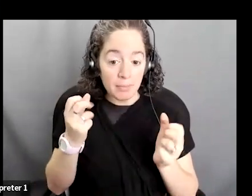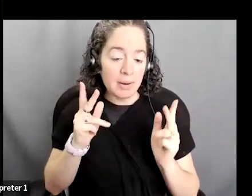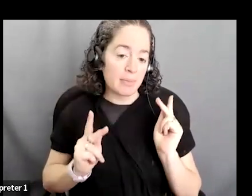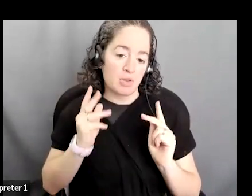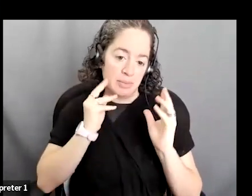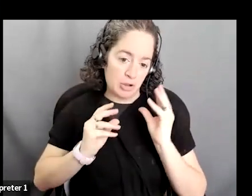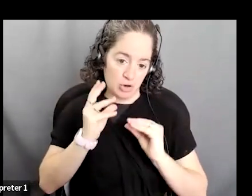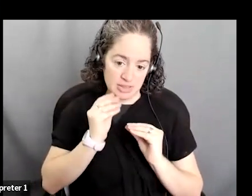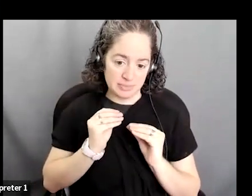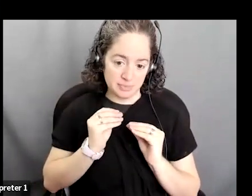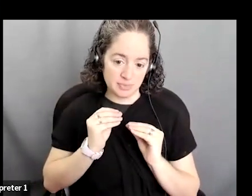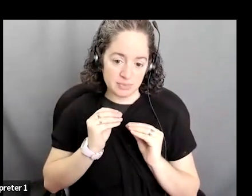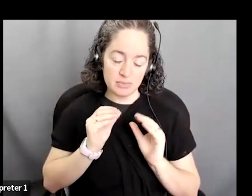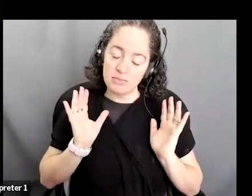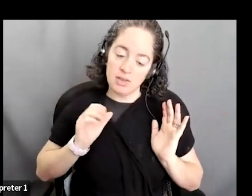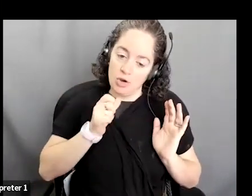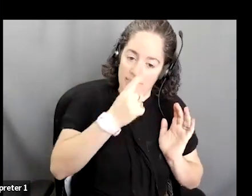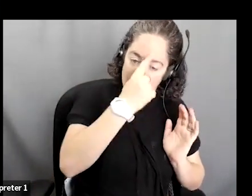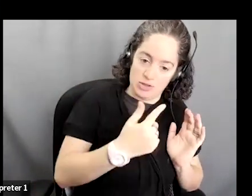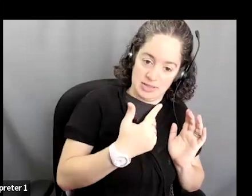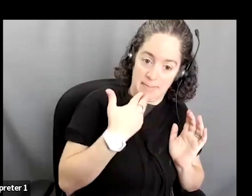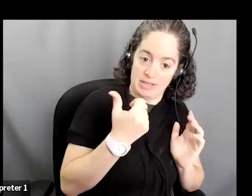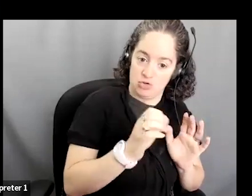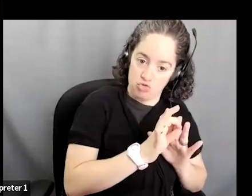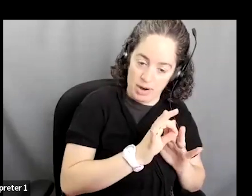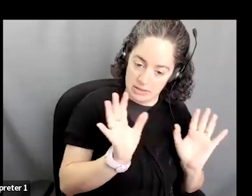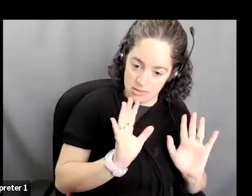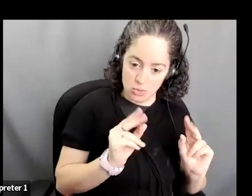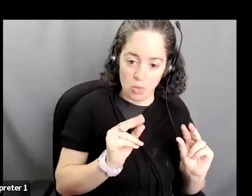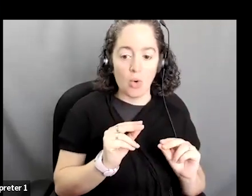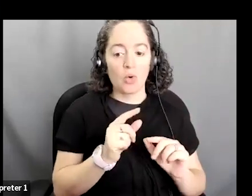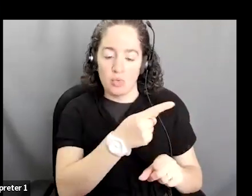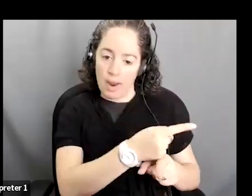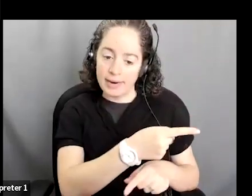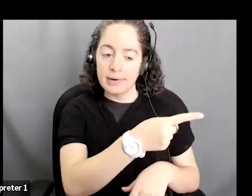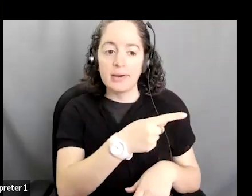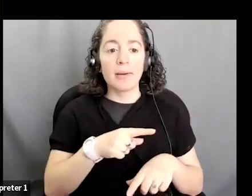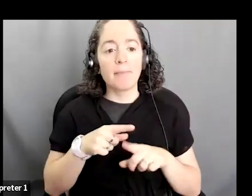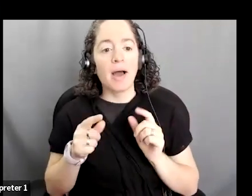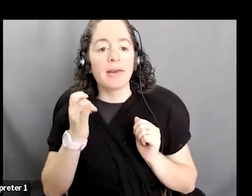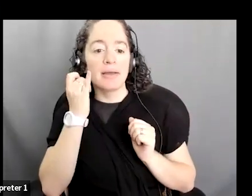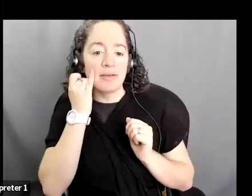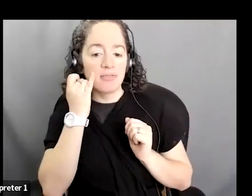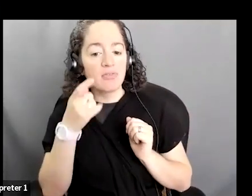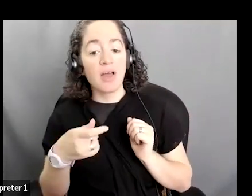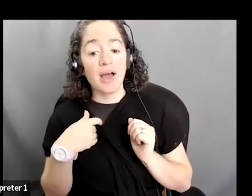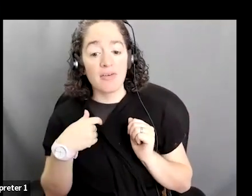I don't think it's the best pattern. I think you're right on that but if you get a design or a client who's like,